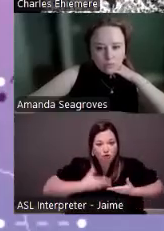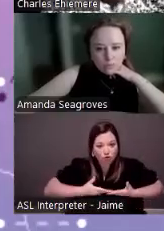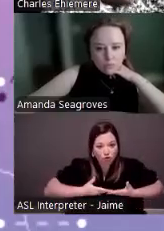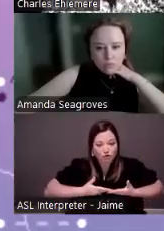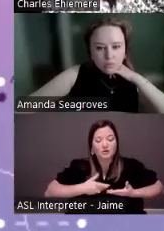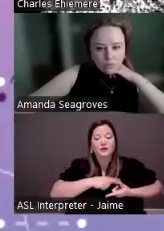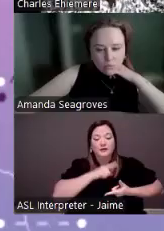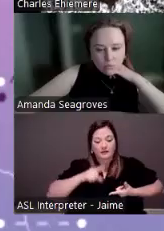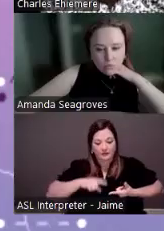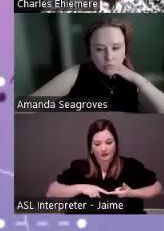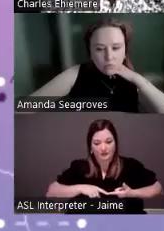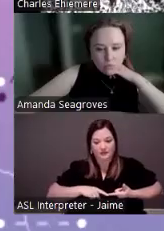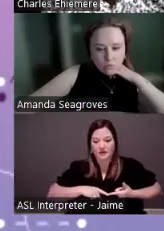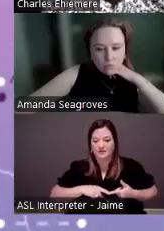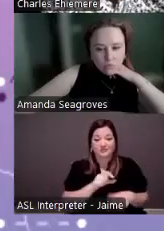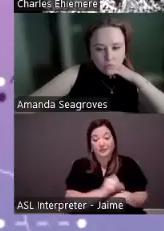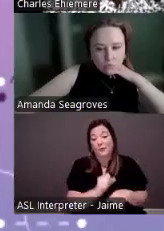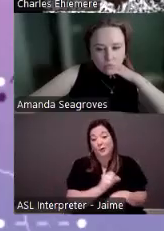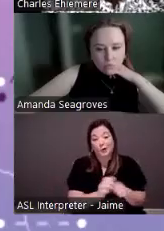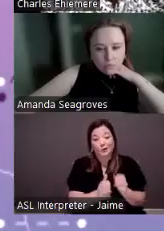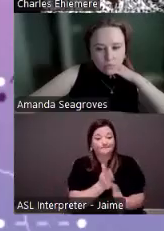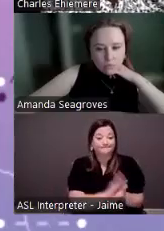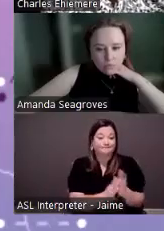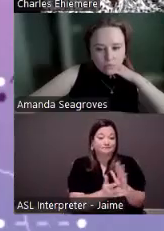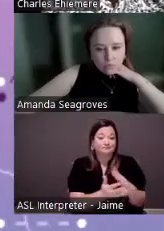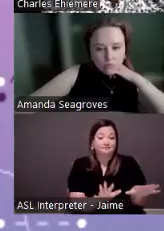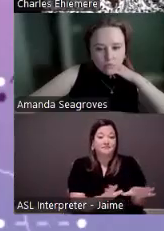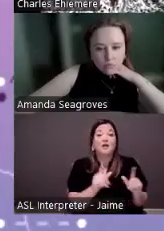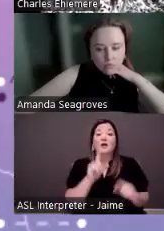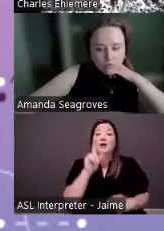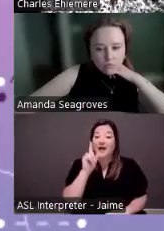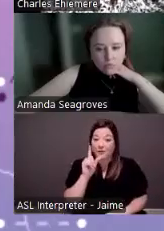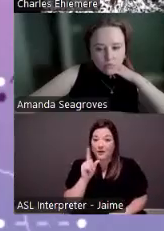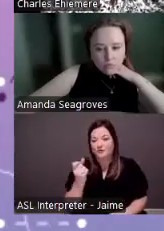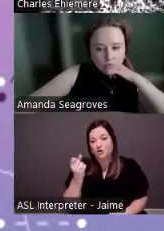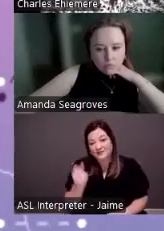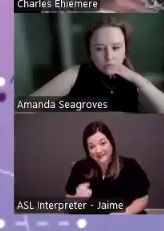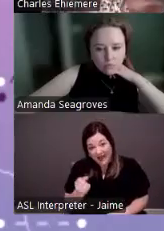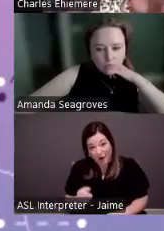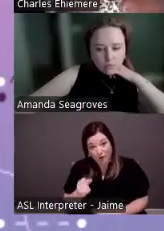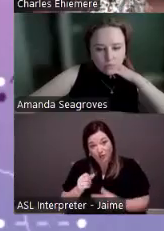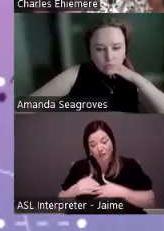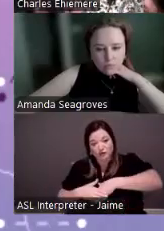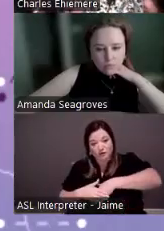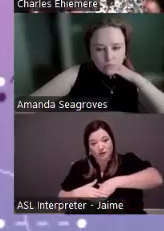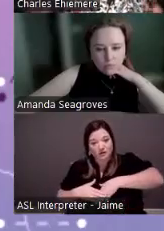your work is done, unlike in the south. Everybody is more or less individual,